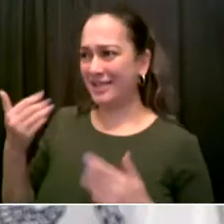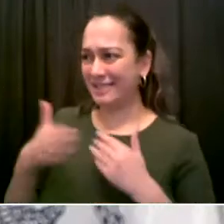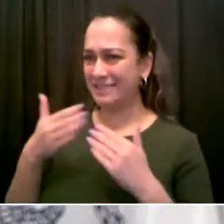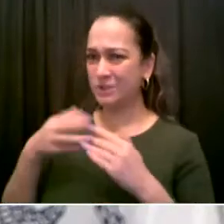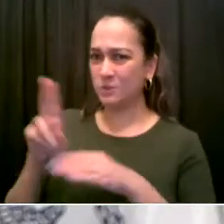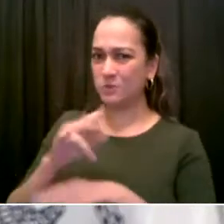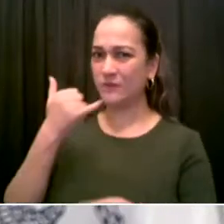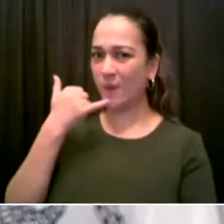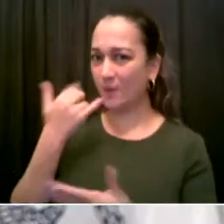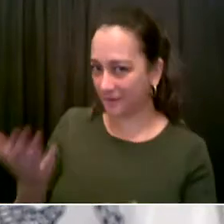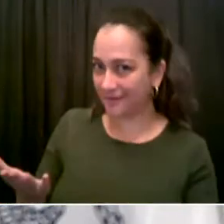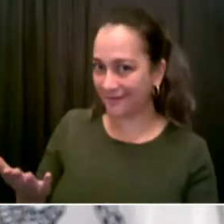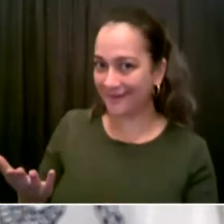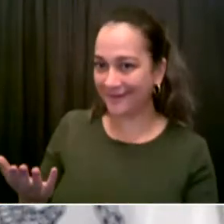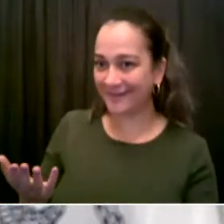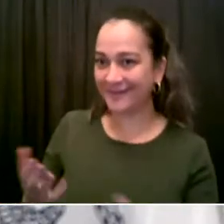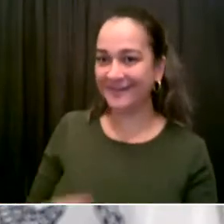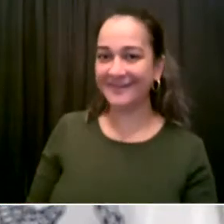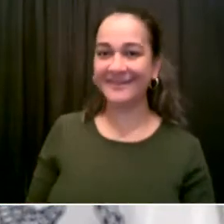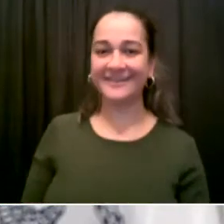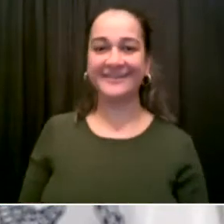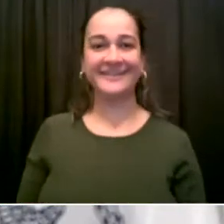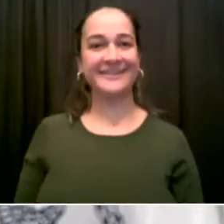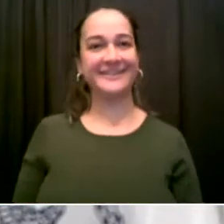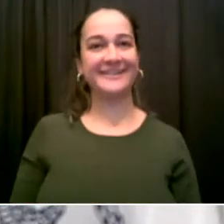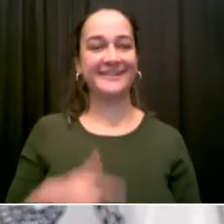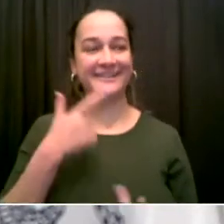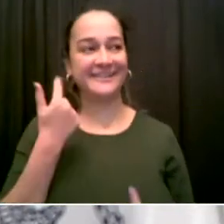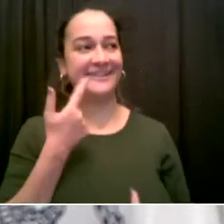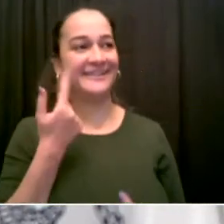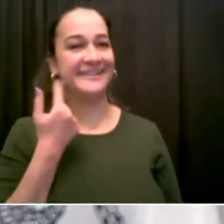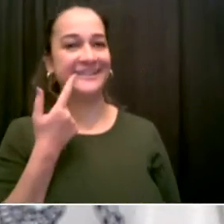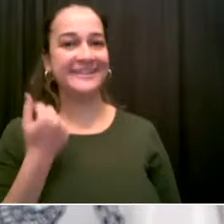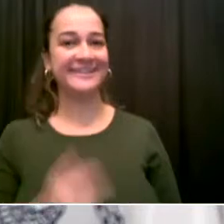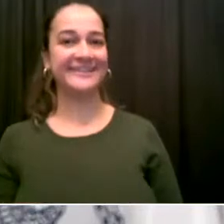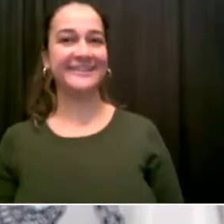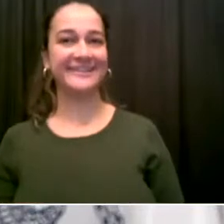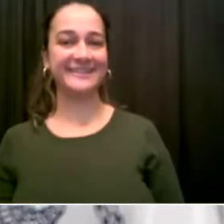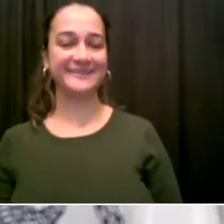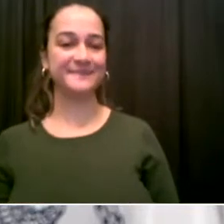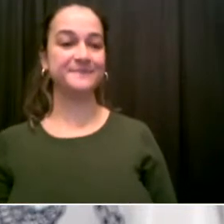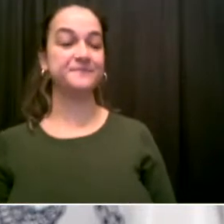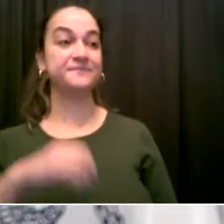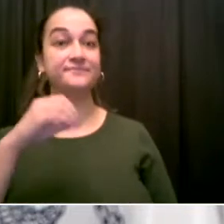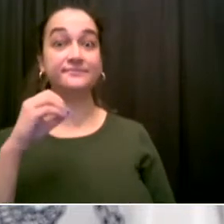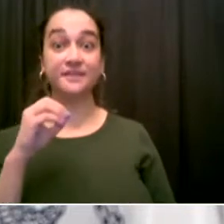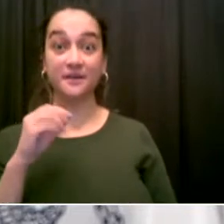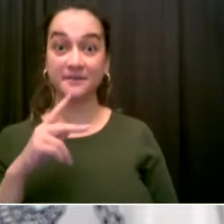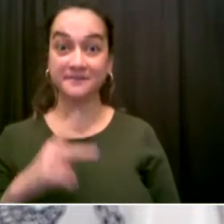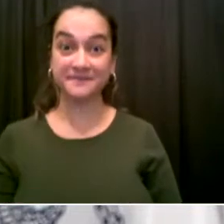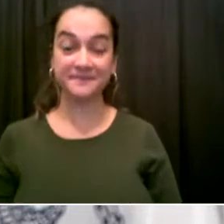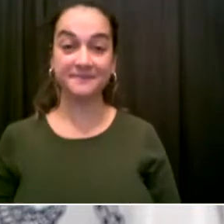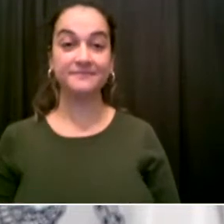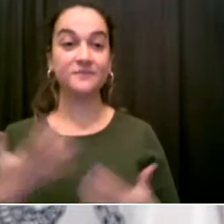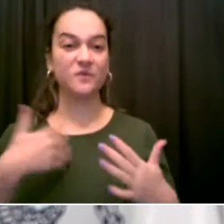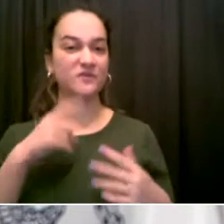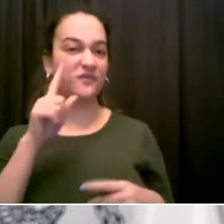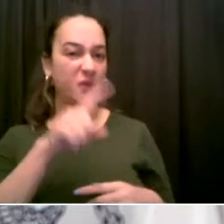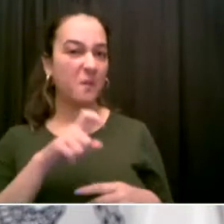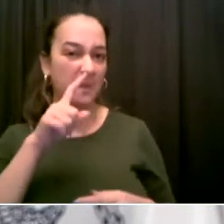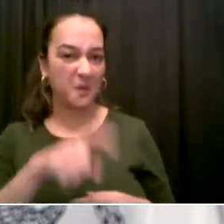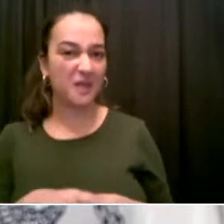PHONE.